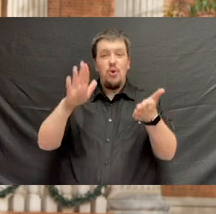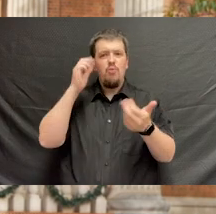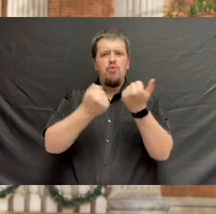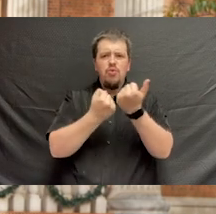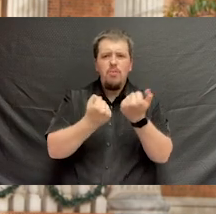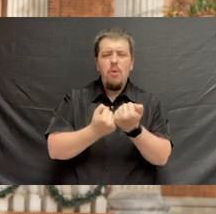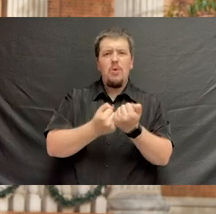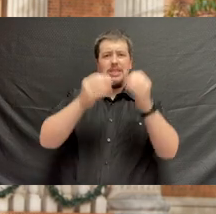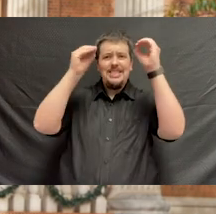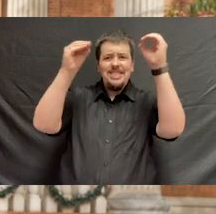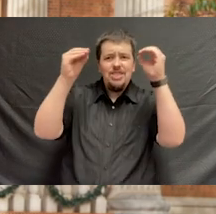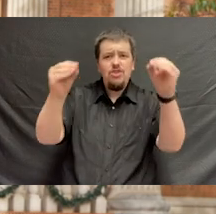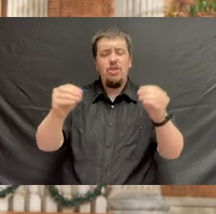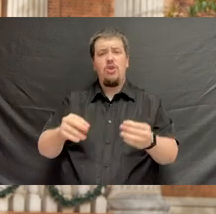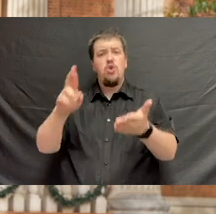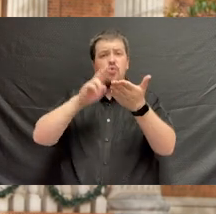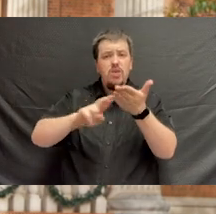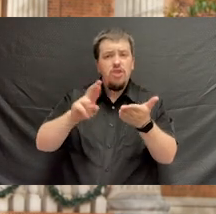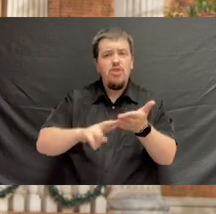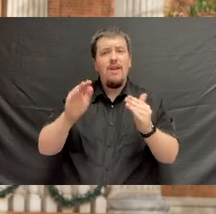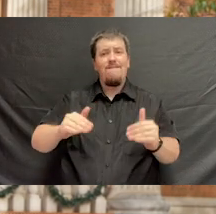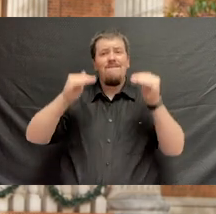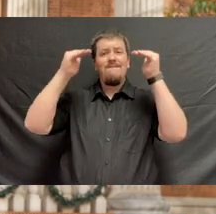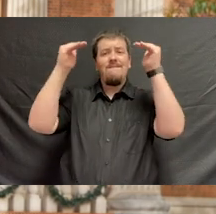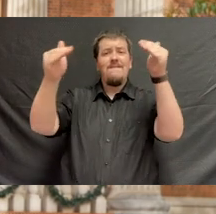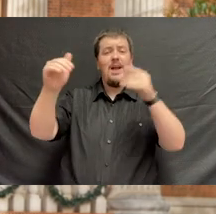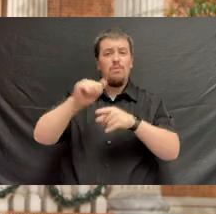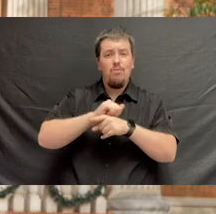will support teaching, research, and advanced practice